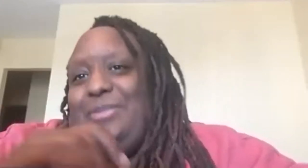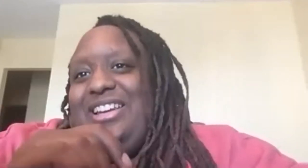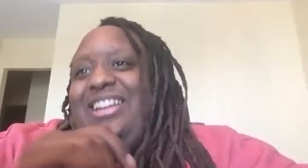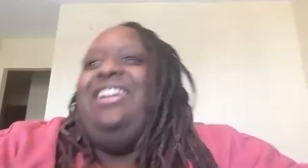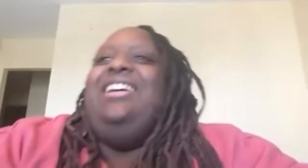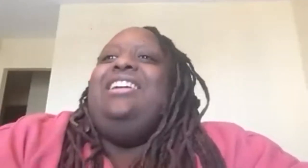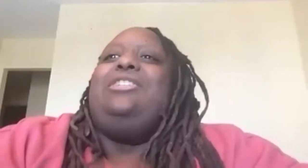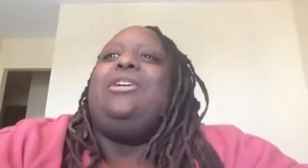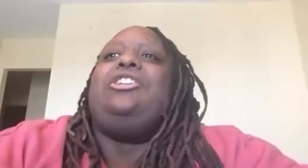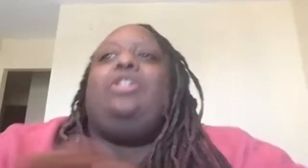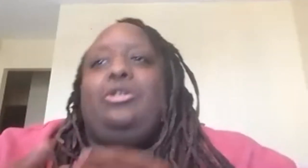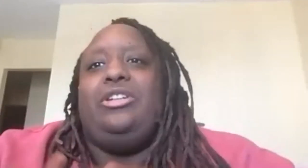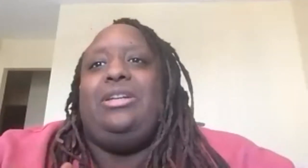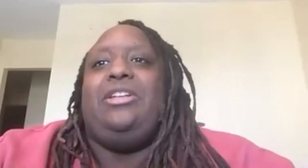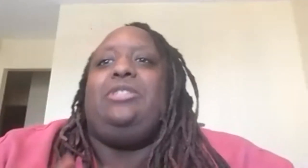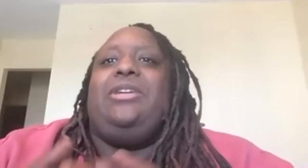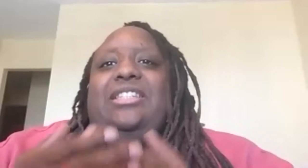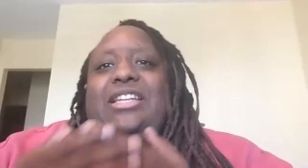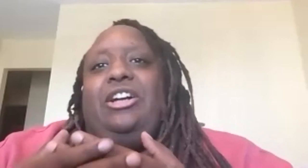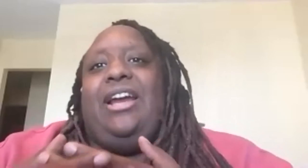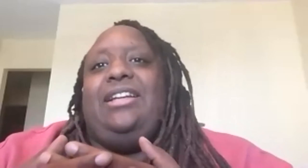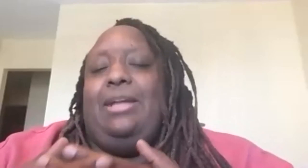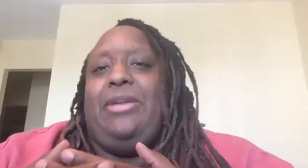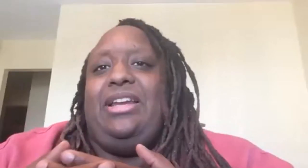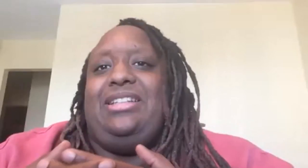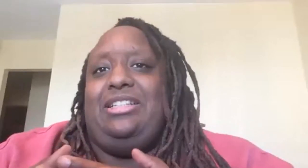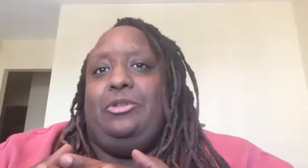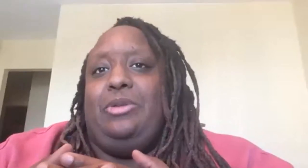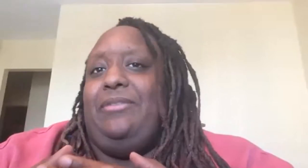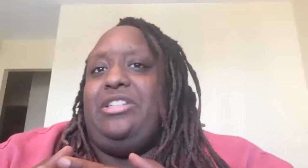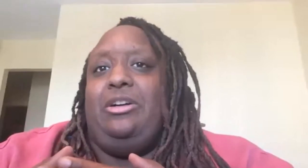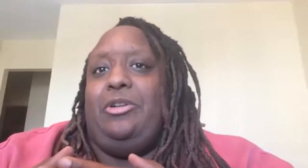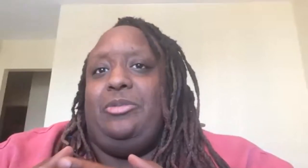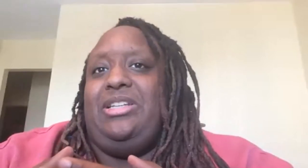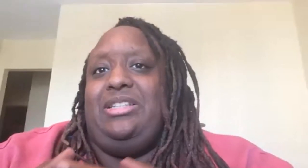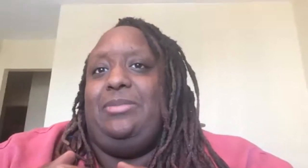Just because you’re closer to something, because it’s in your hand does not make it accessible to every single person with a disability.